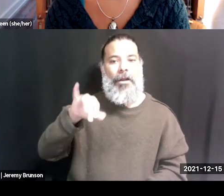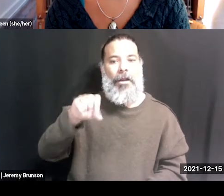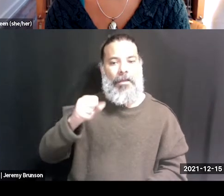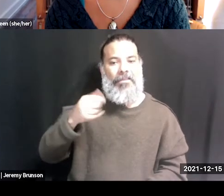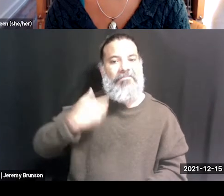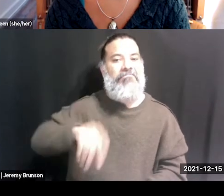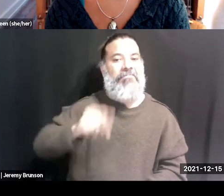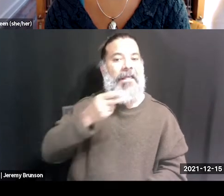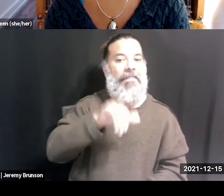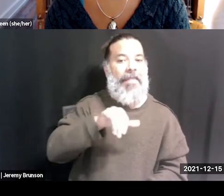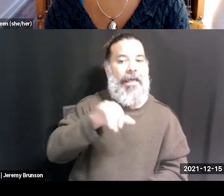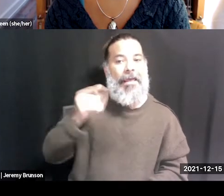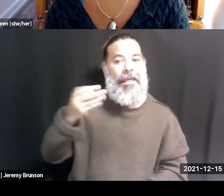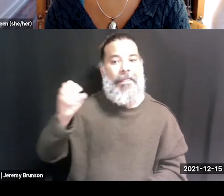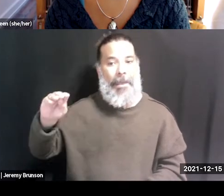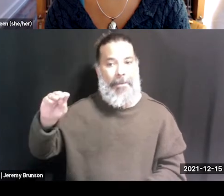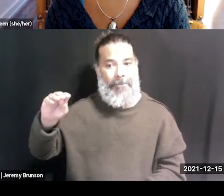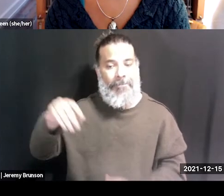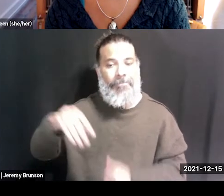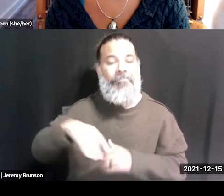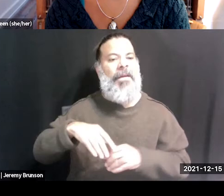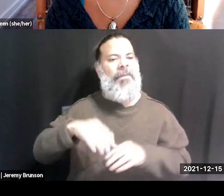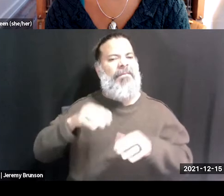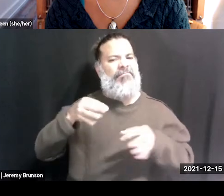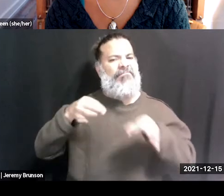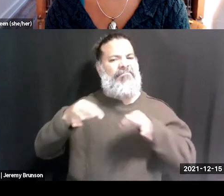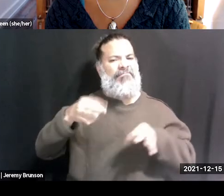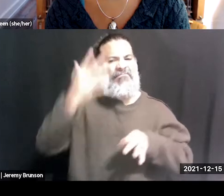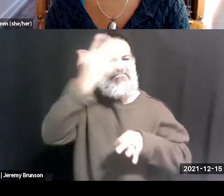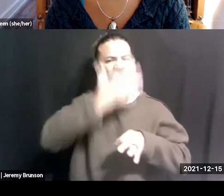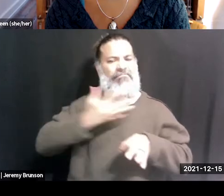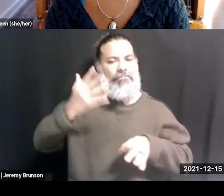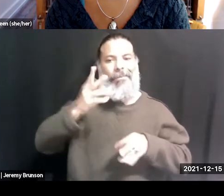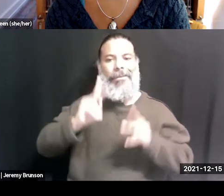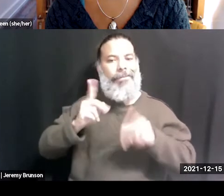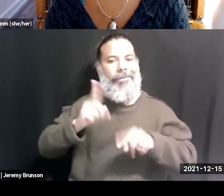I'll visually describe myself for folks who are not able to see me.